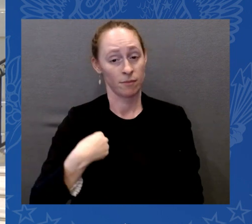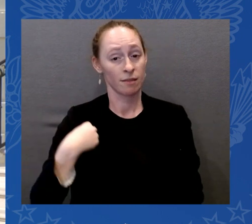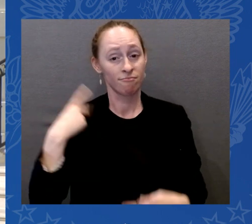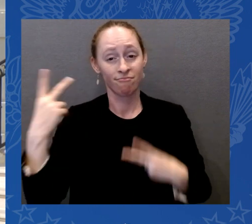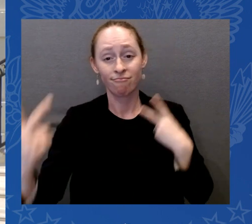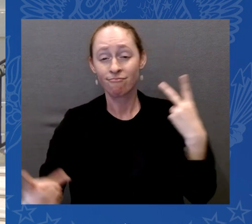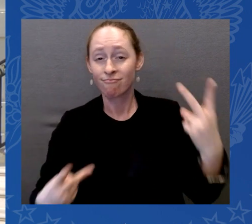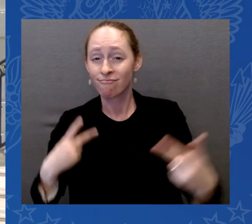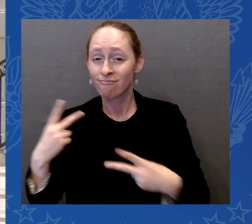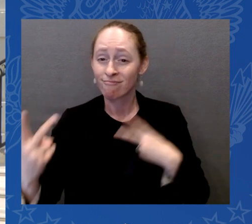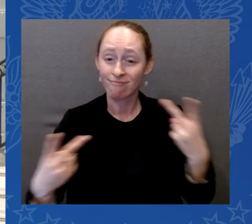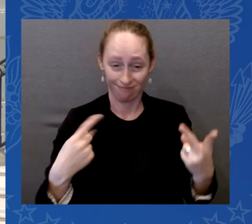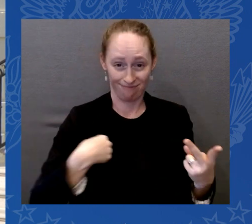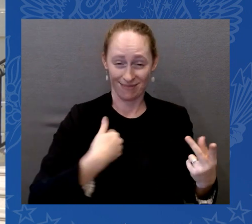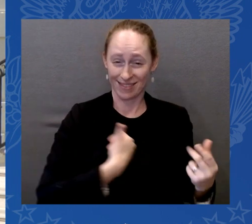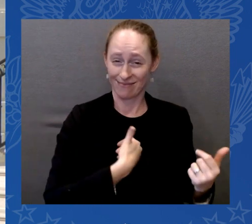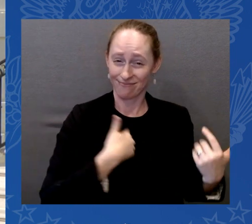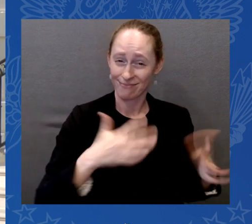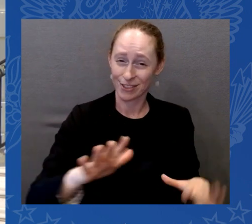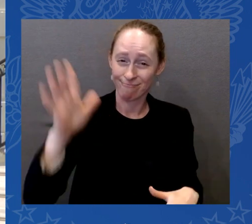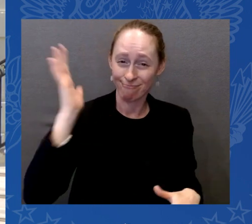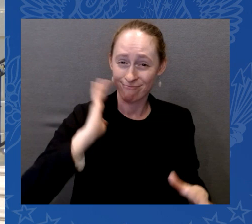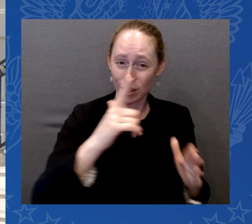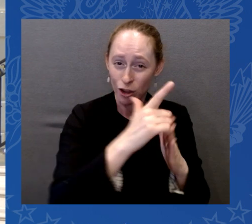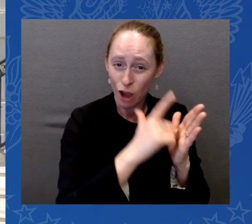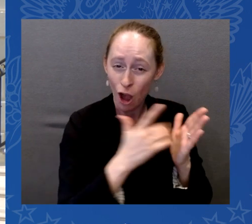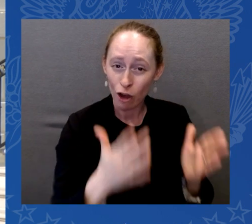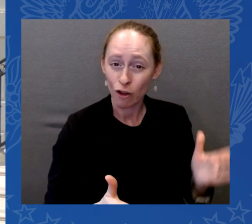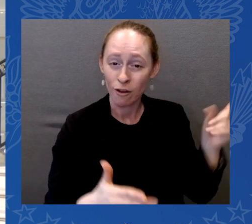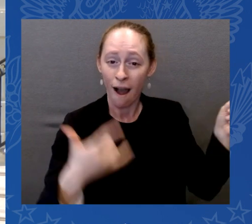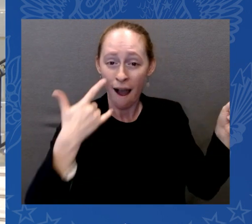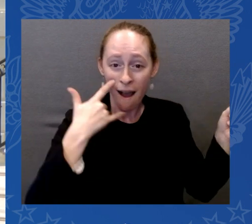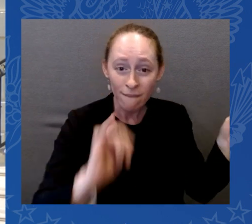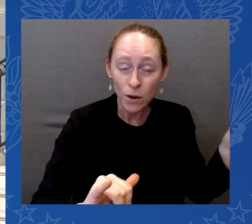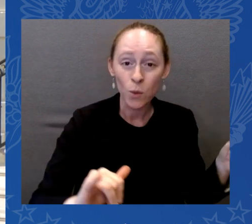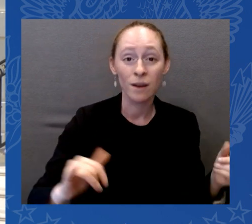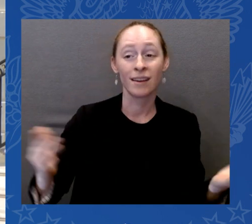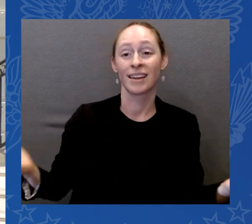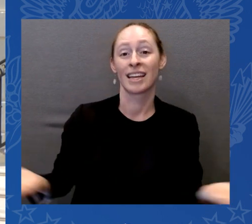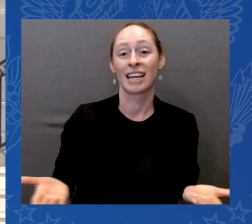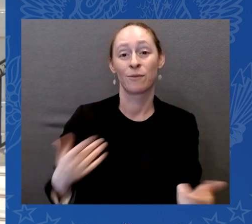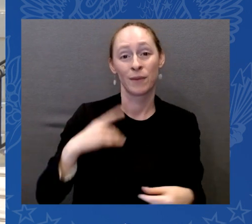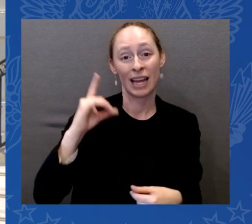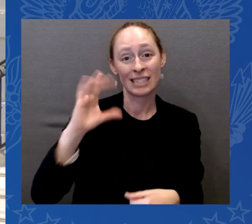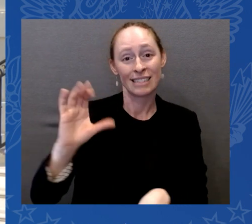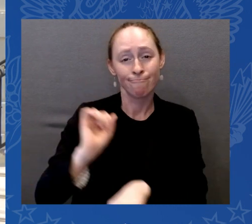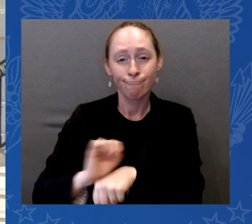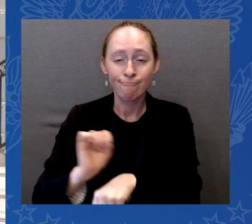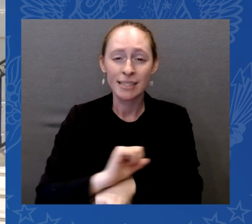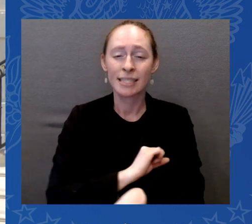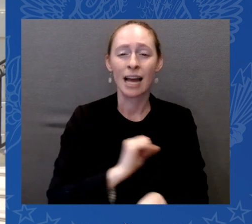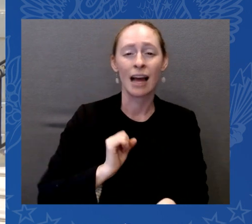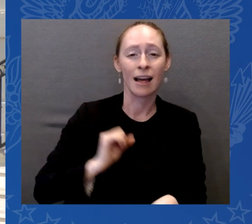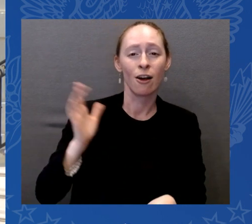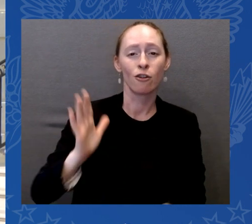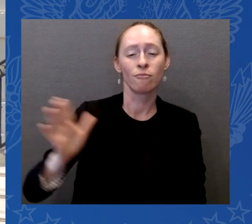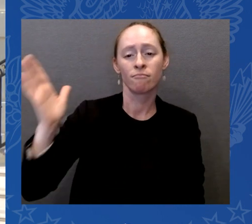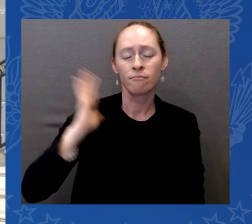I've worked alongside so many advocates here and leaders to protect our communities from the climate crisis.